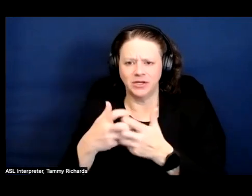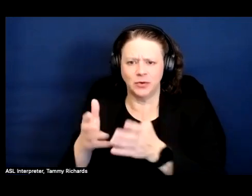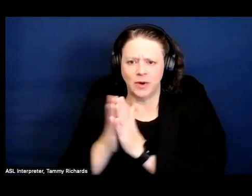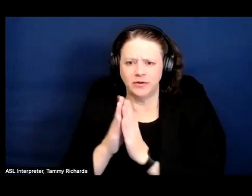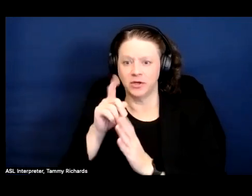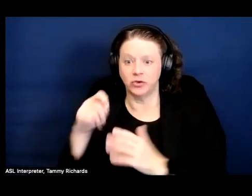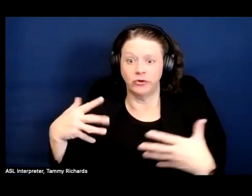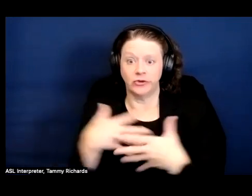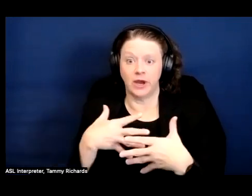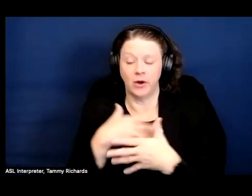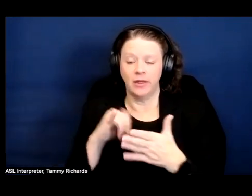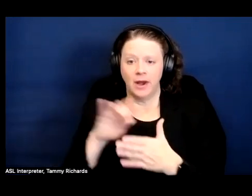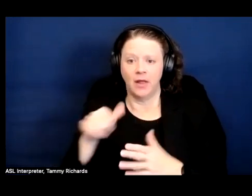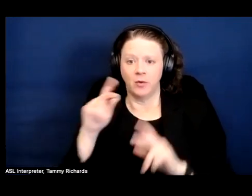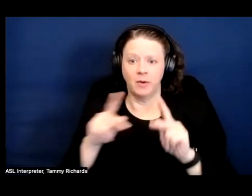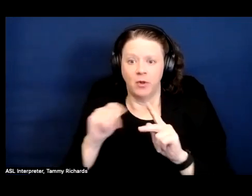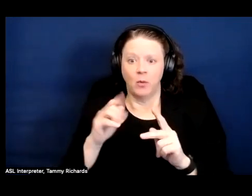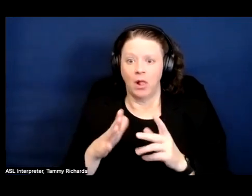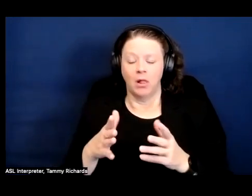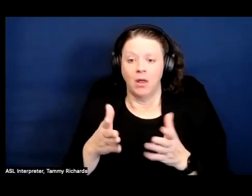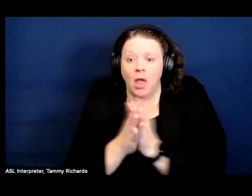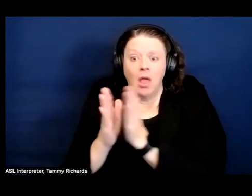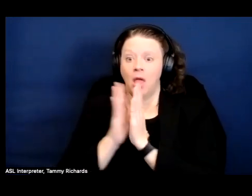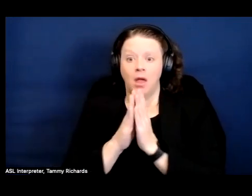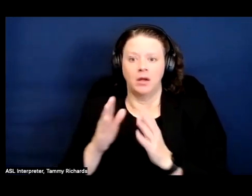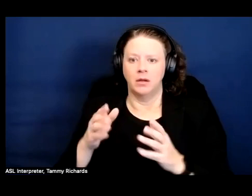to requests for repairs, that kind of stigma attached